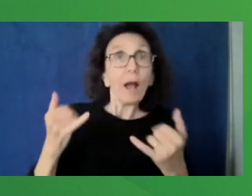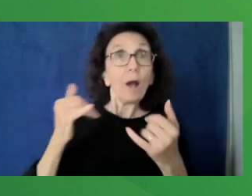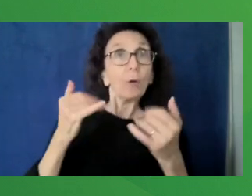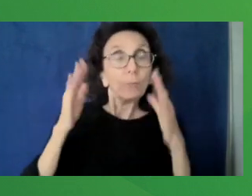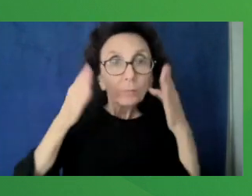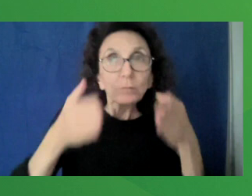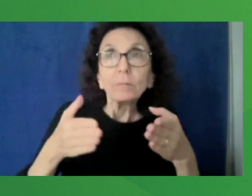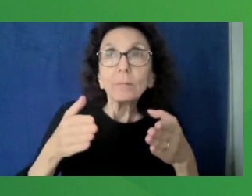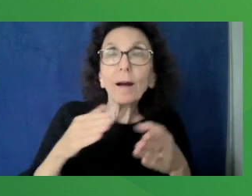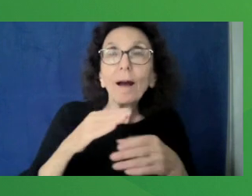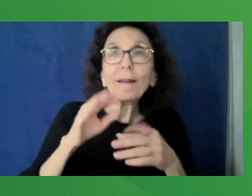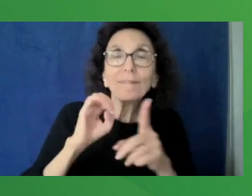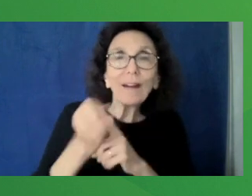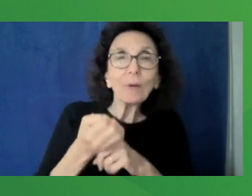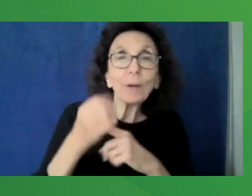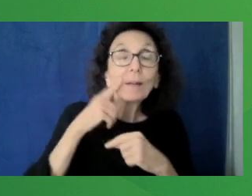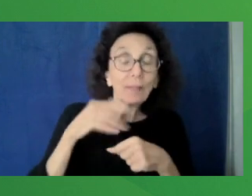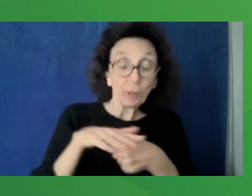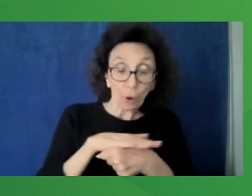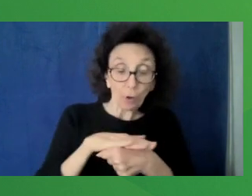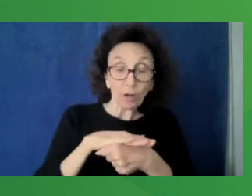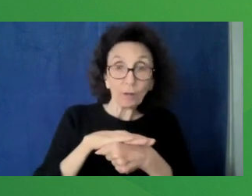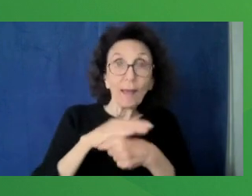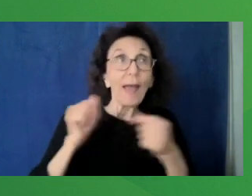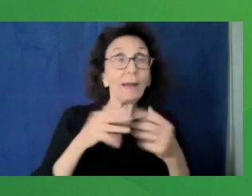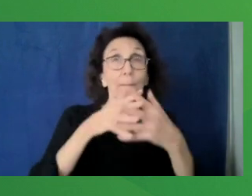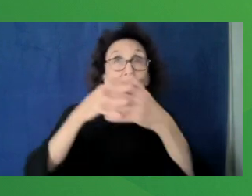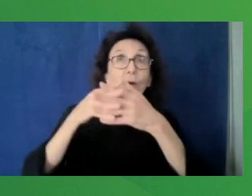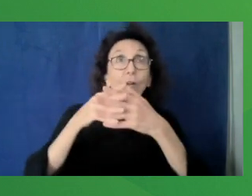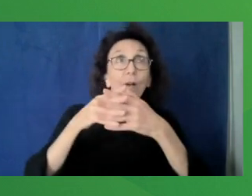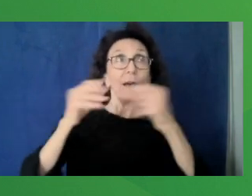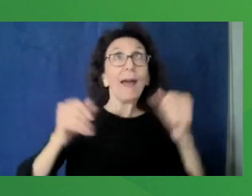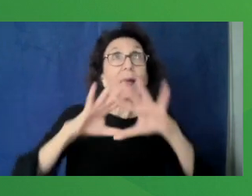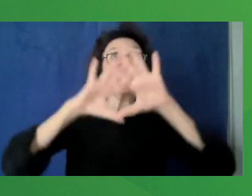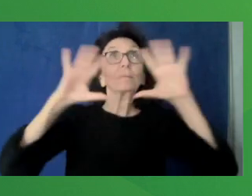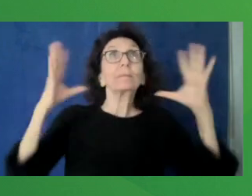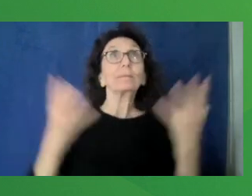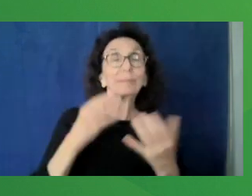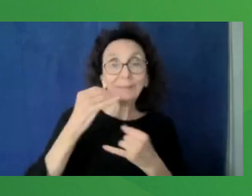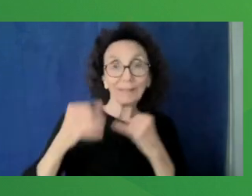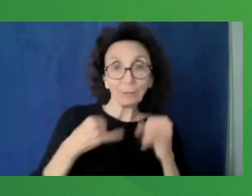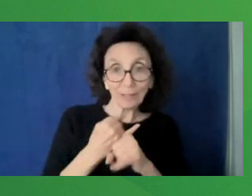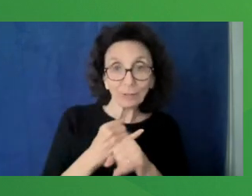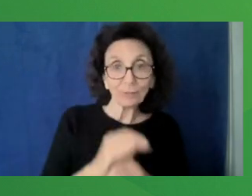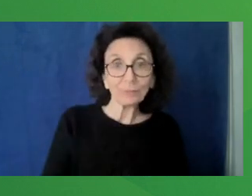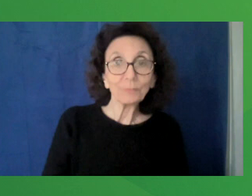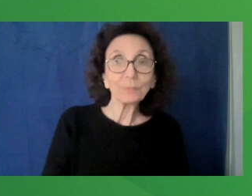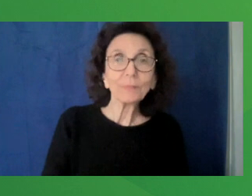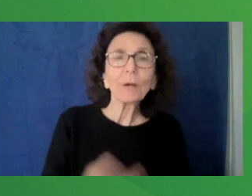We wanted them, and we wanted to find out in what way that they might engage in similar